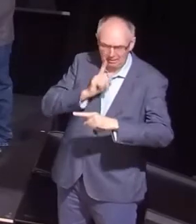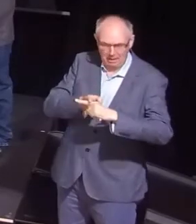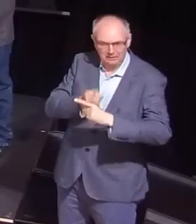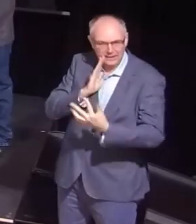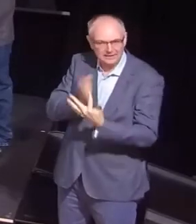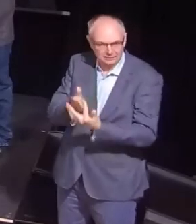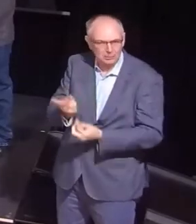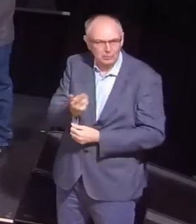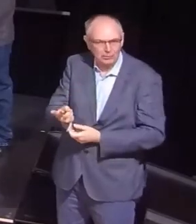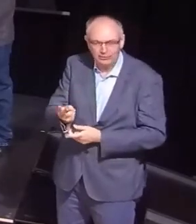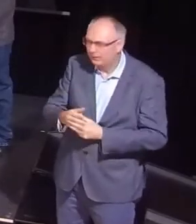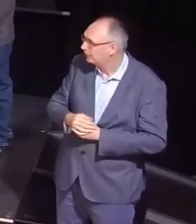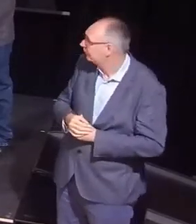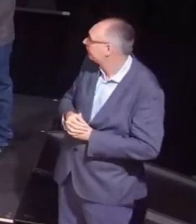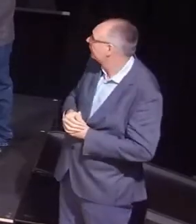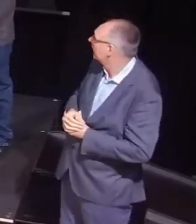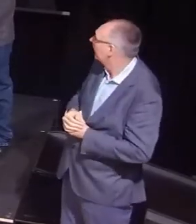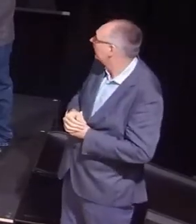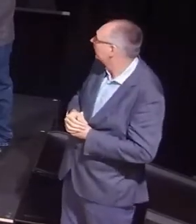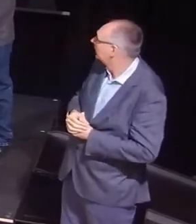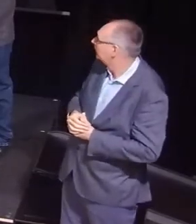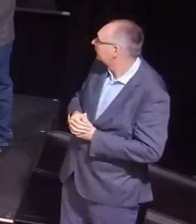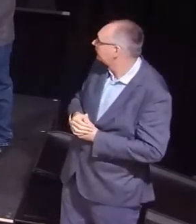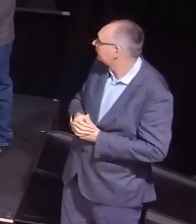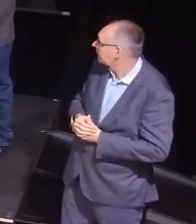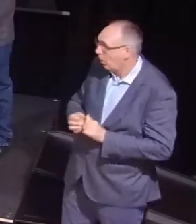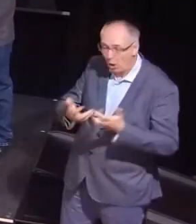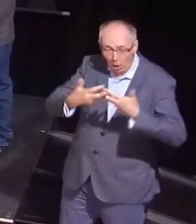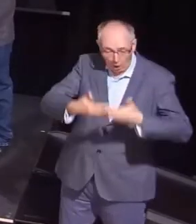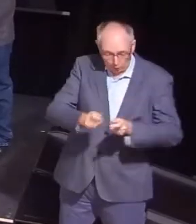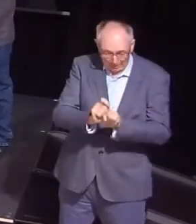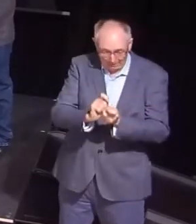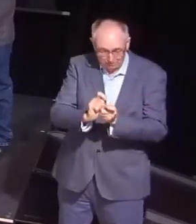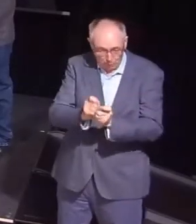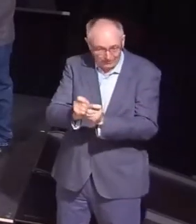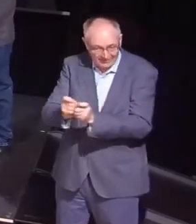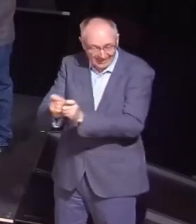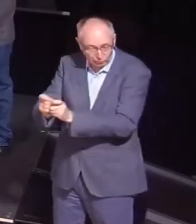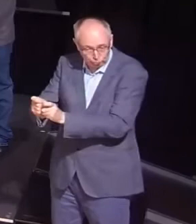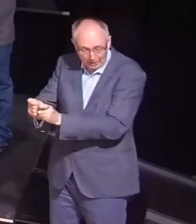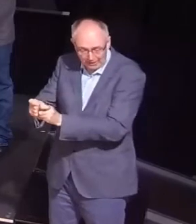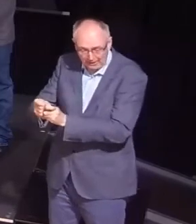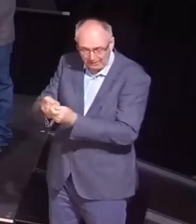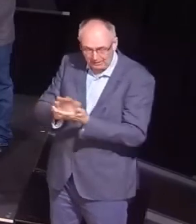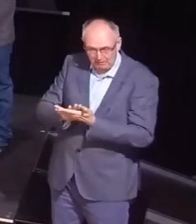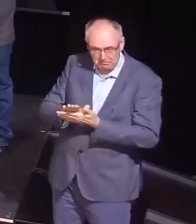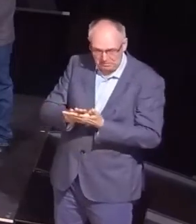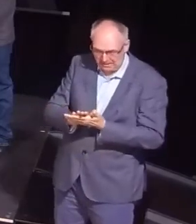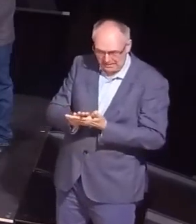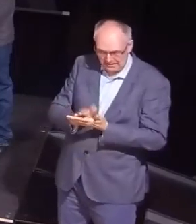The modifications they were doing to the hardware had, in terms of giving the vets opportunity to actually game,